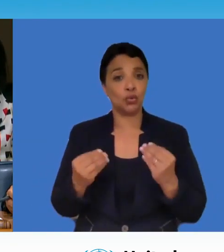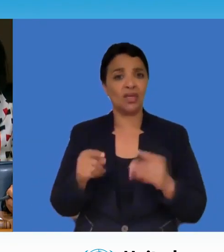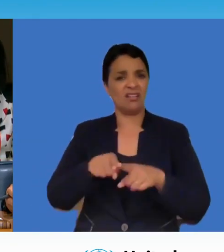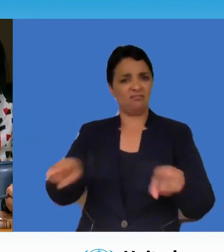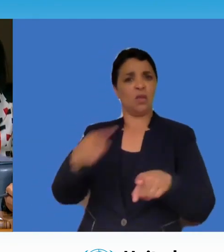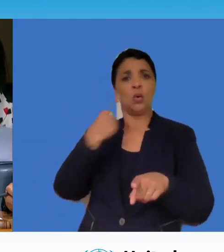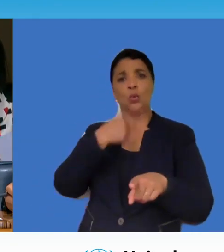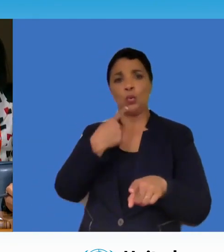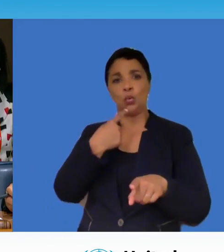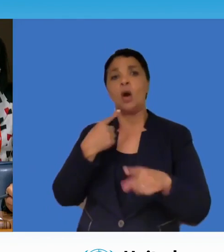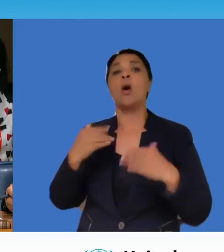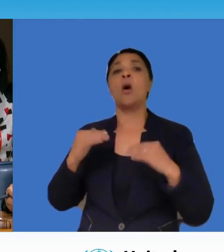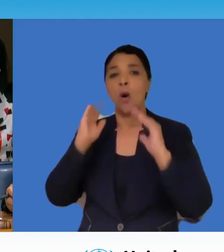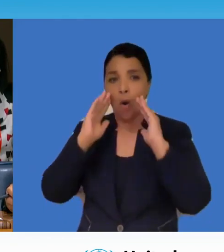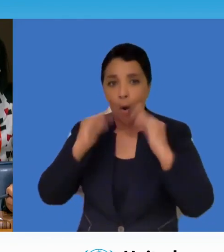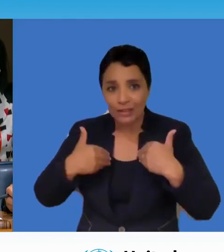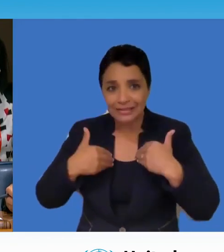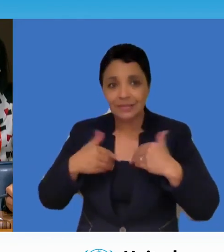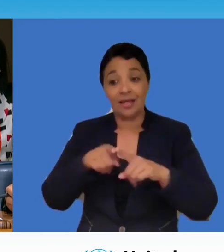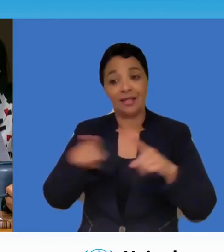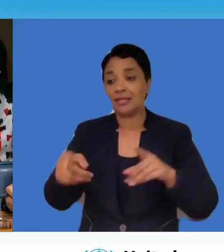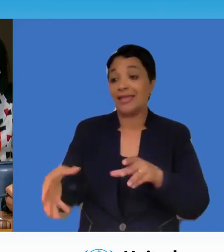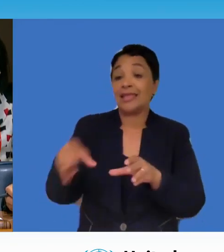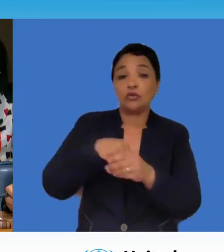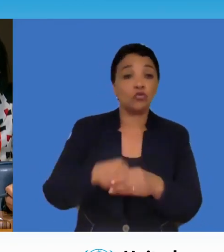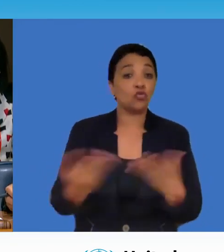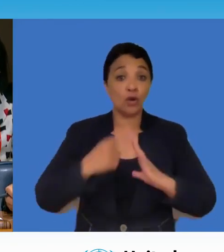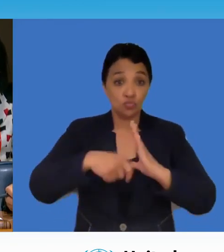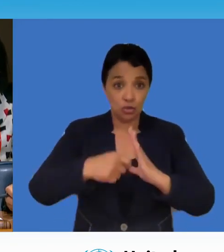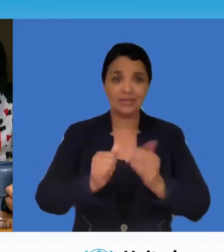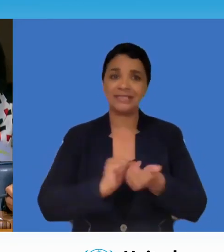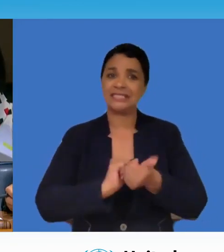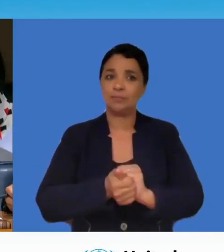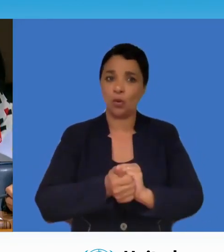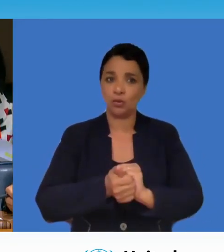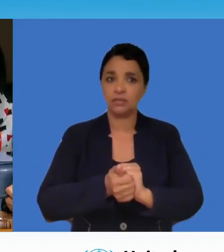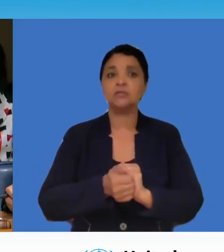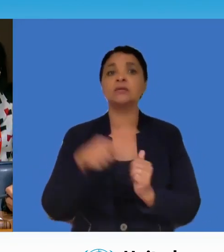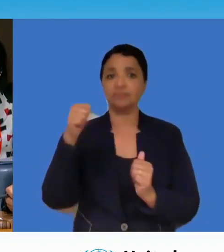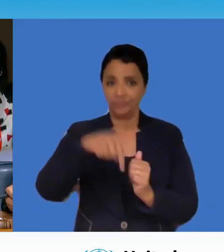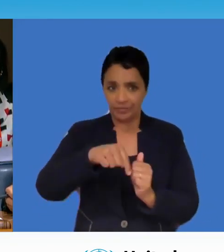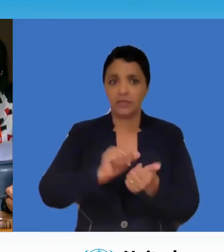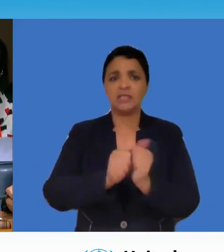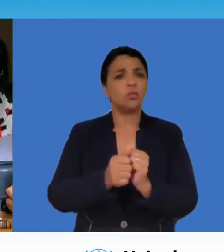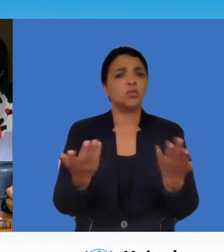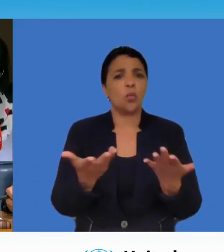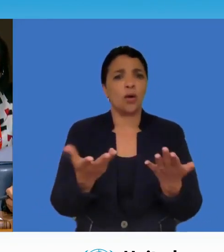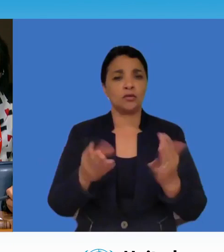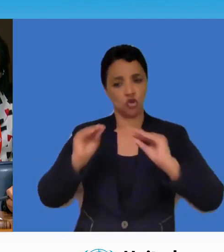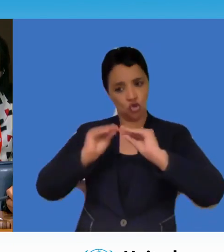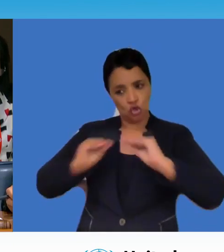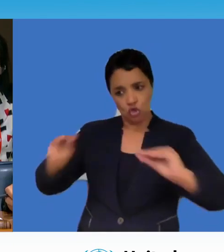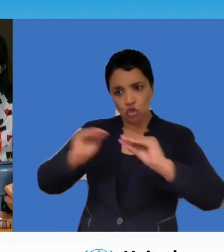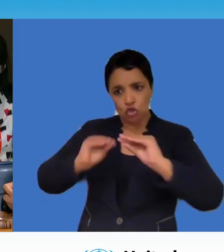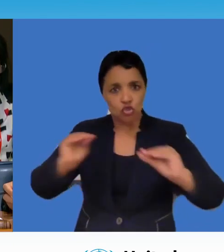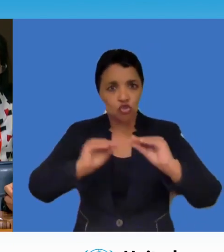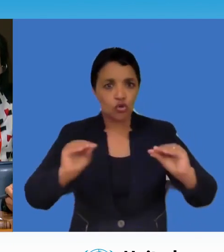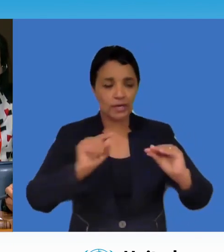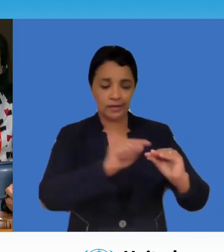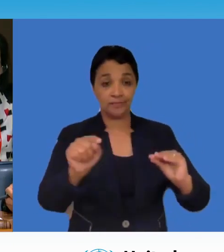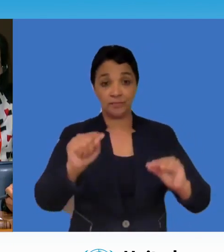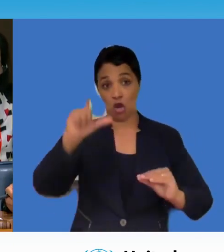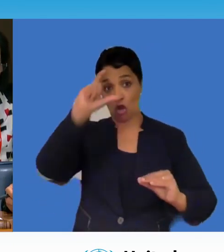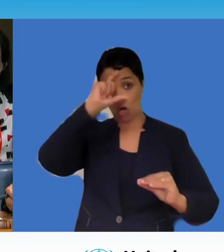Youth with autism through engagement in sport this project focuses on the training of coaches